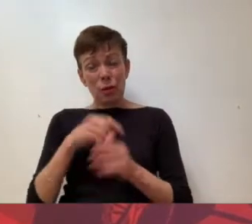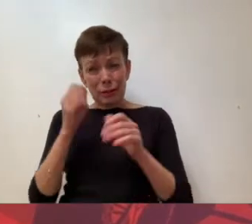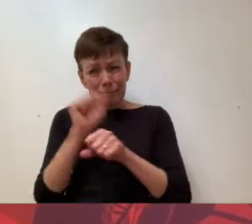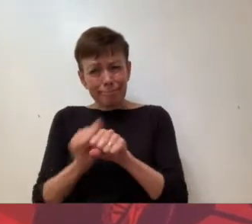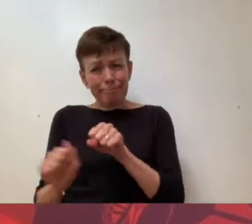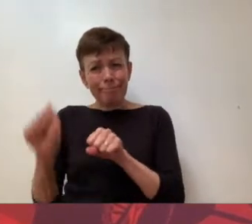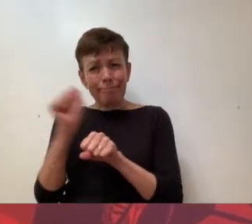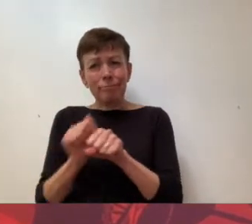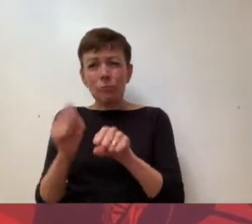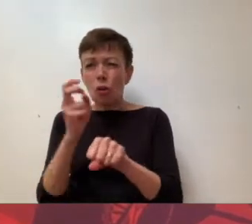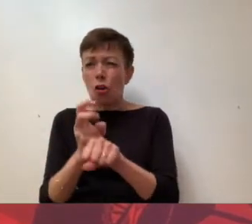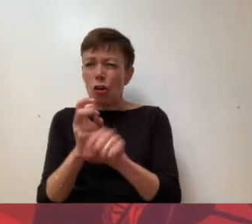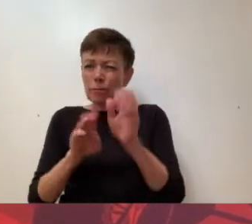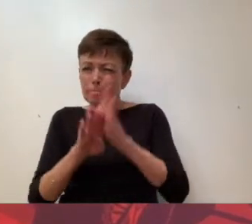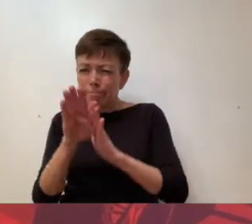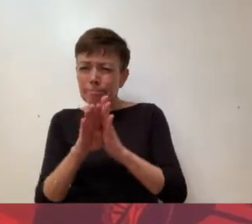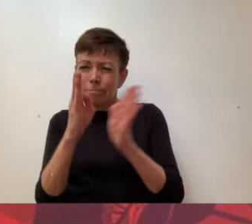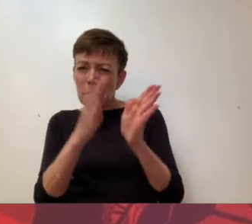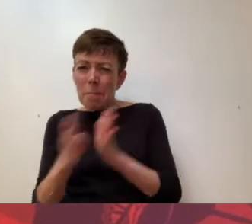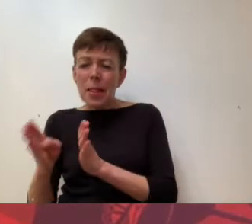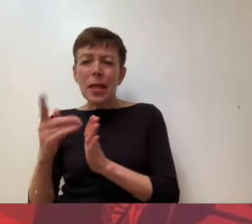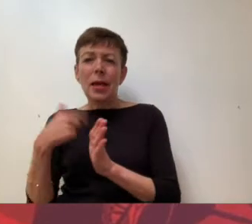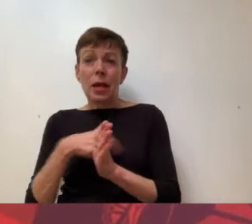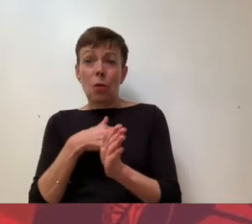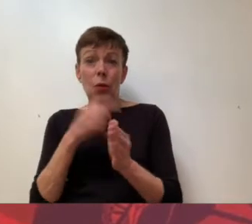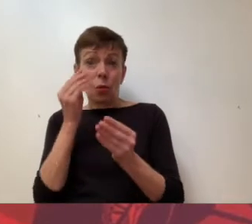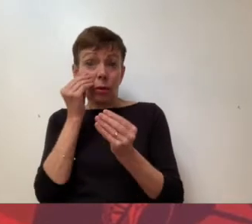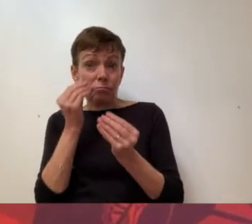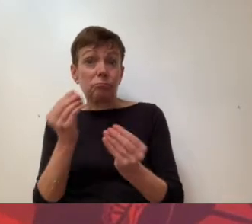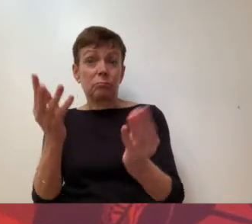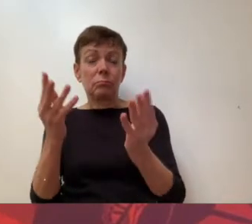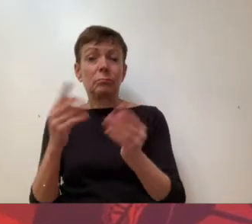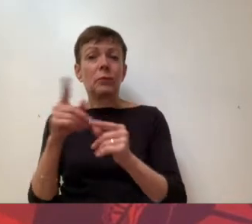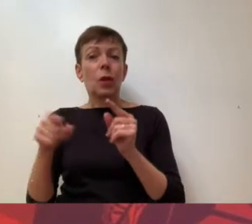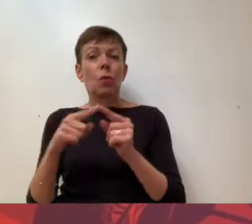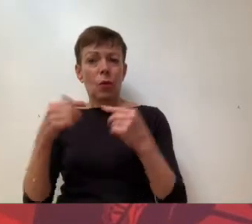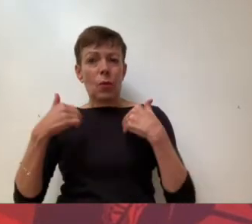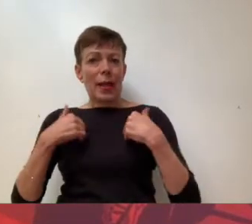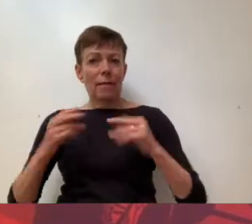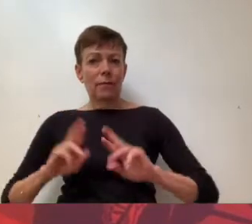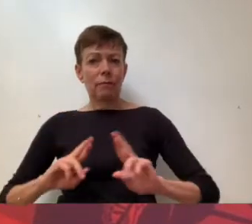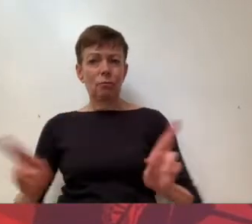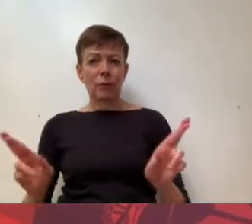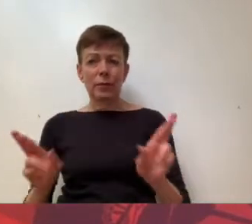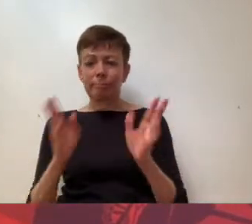we are working diligently on these plans, and we expect to share more details as soon